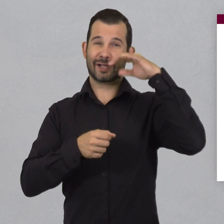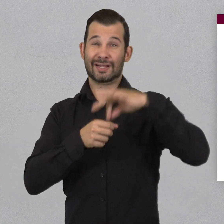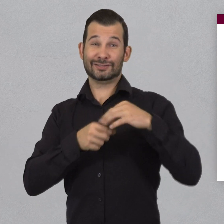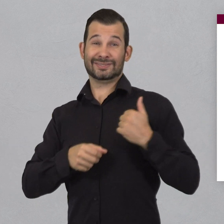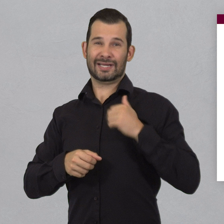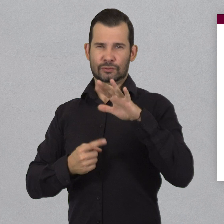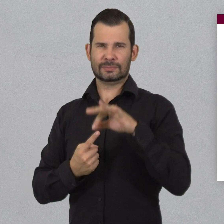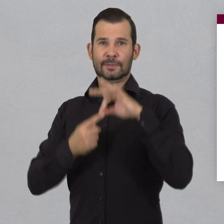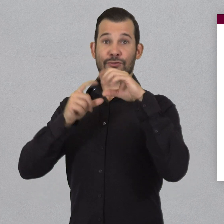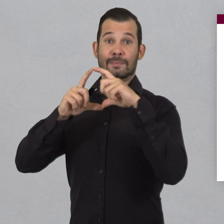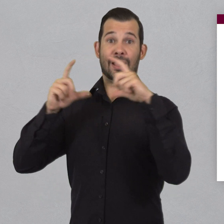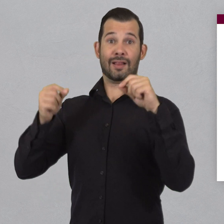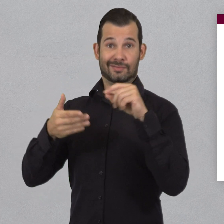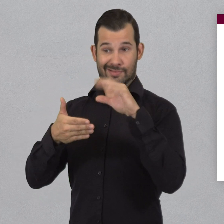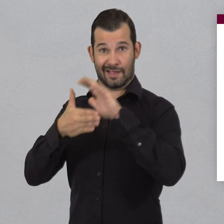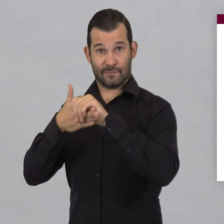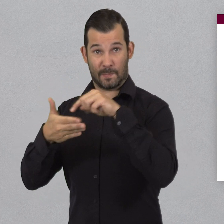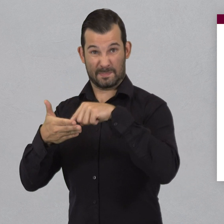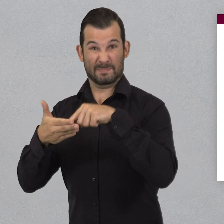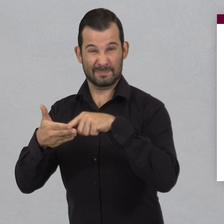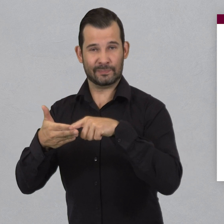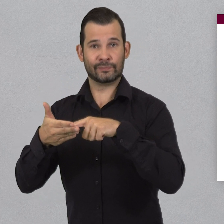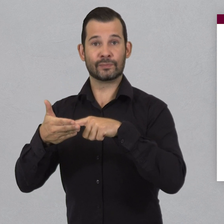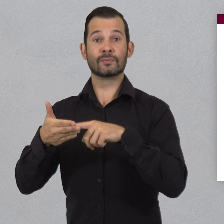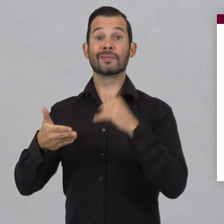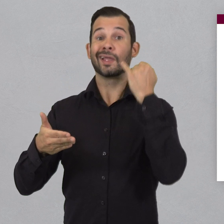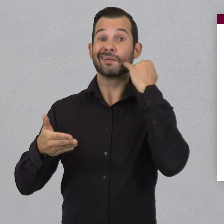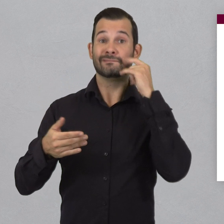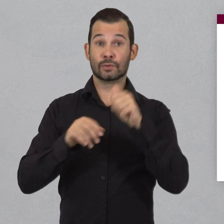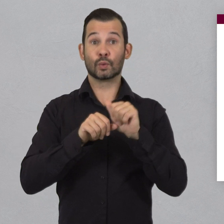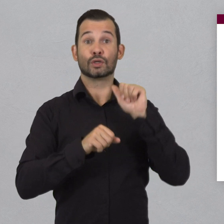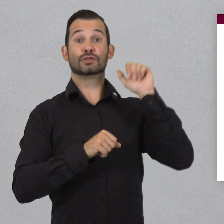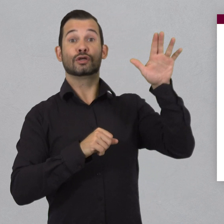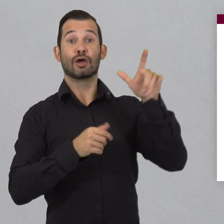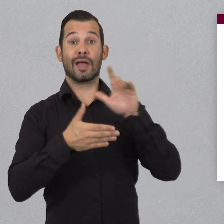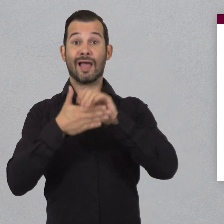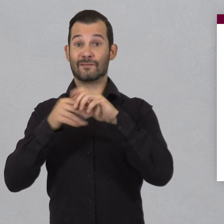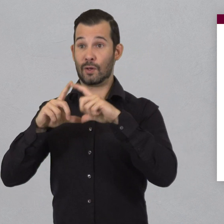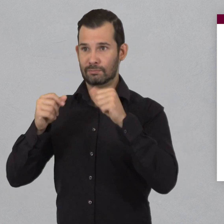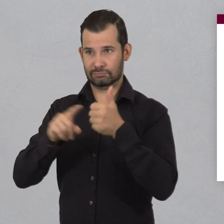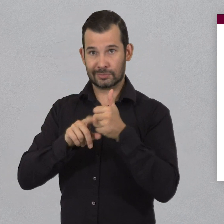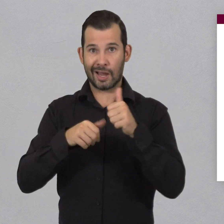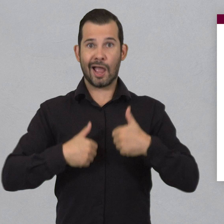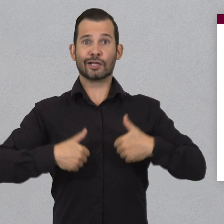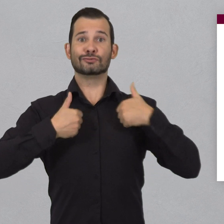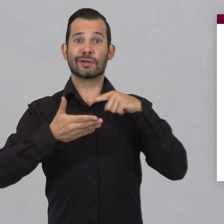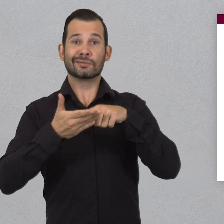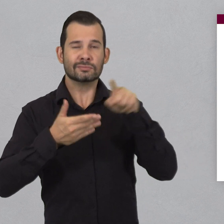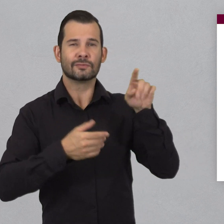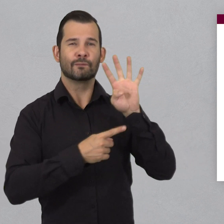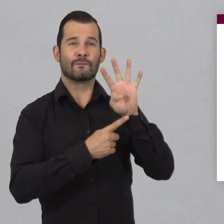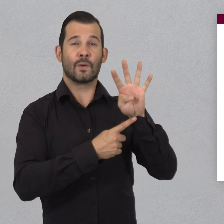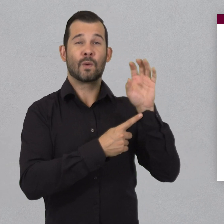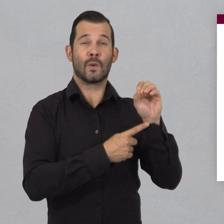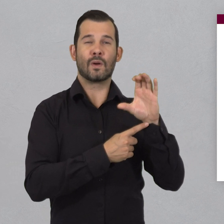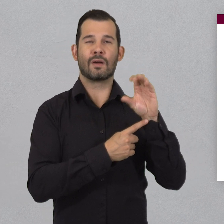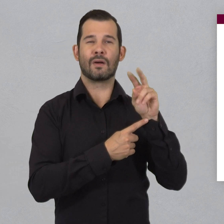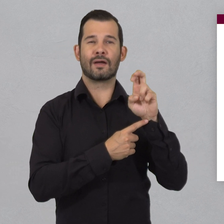Elections Canada on your special ballot envelope. · If the return envelope is addressed to 440